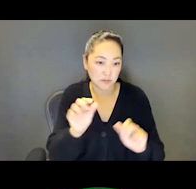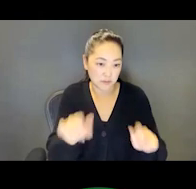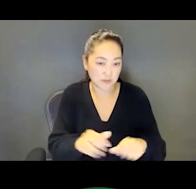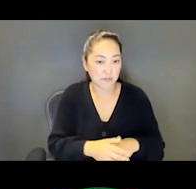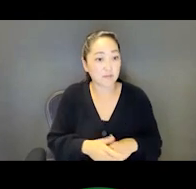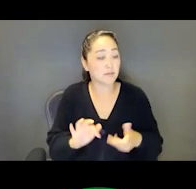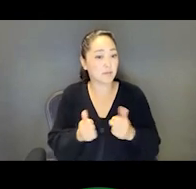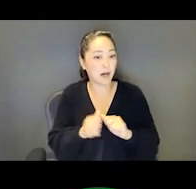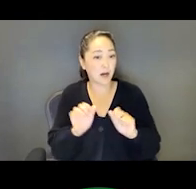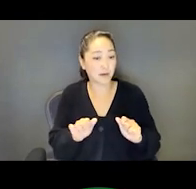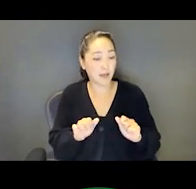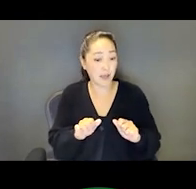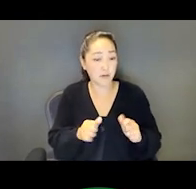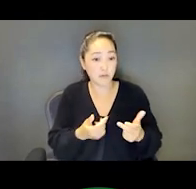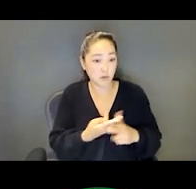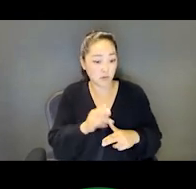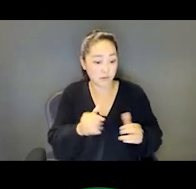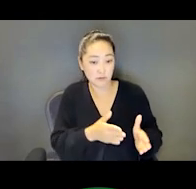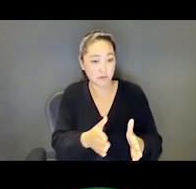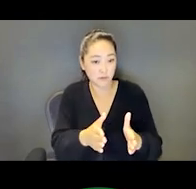but I also have what they call a ski.